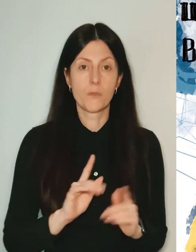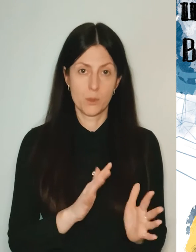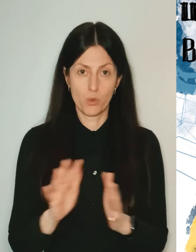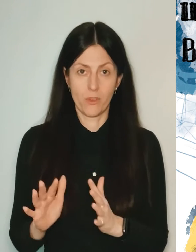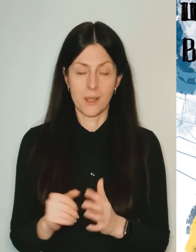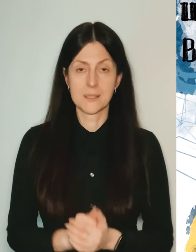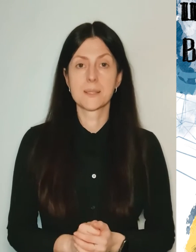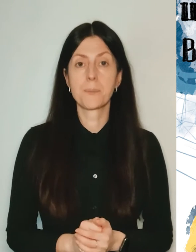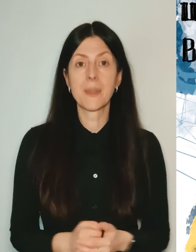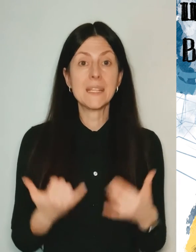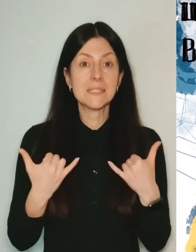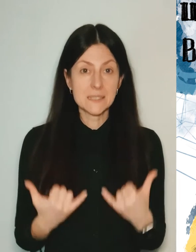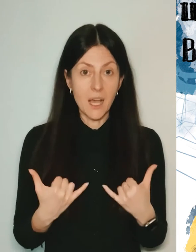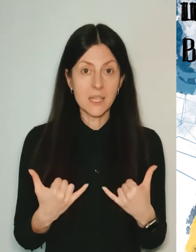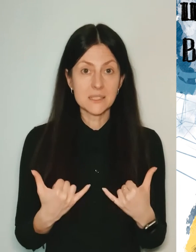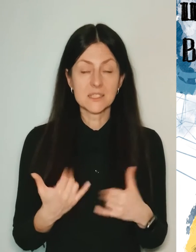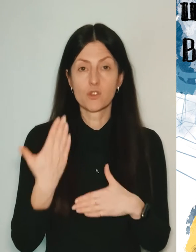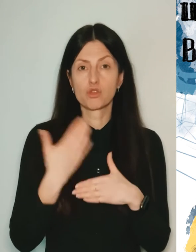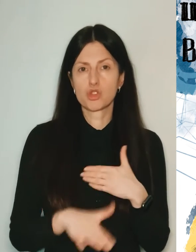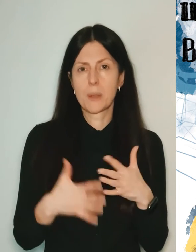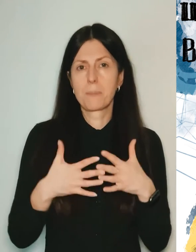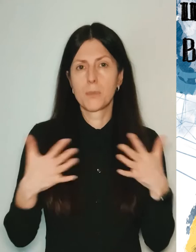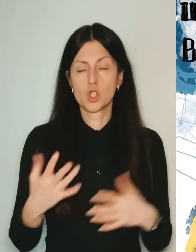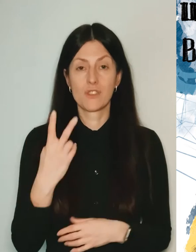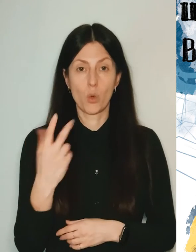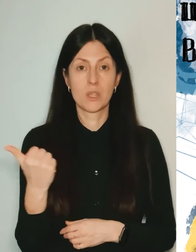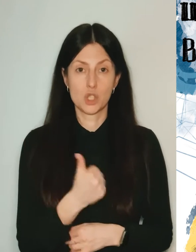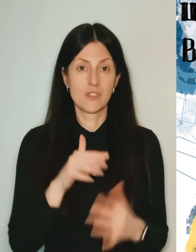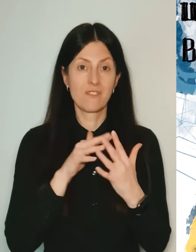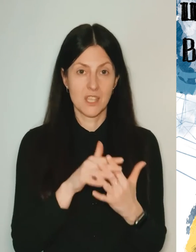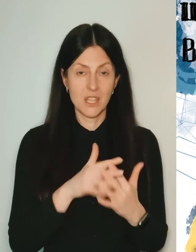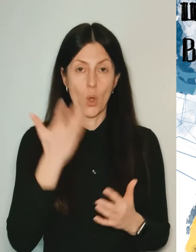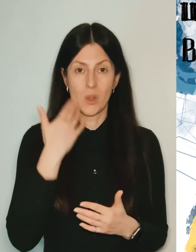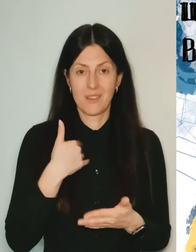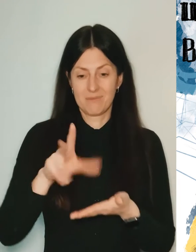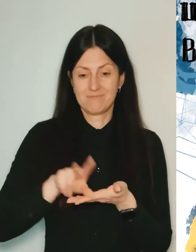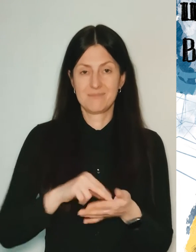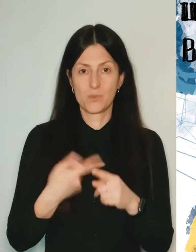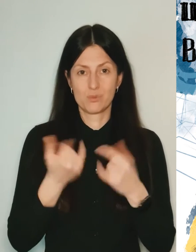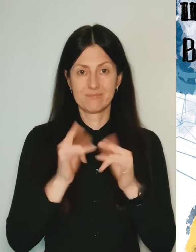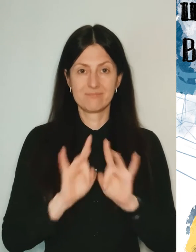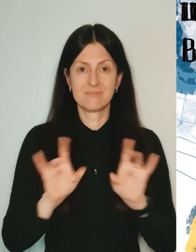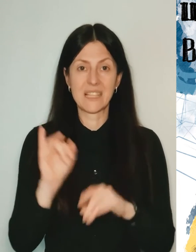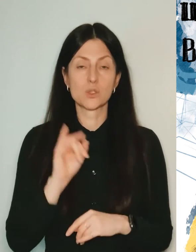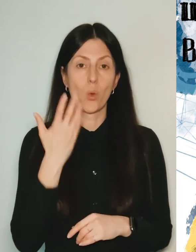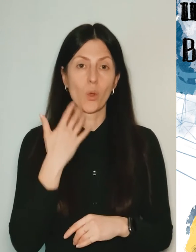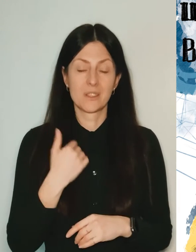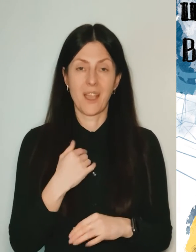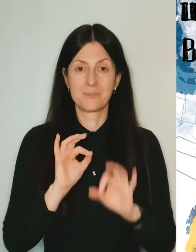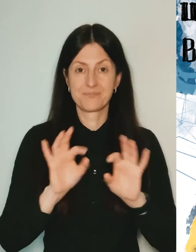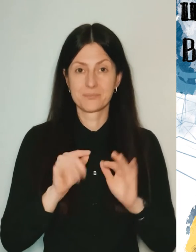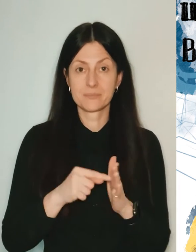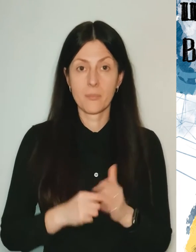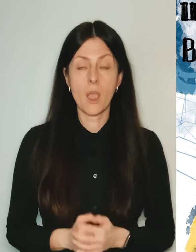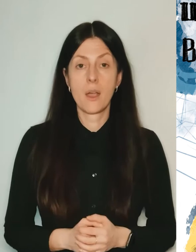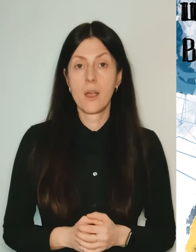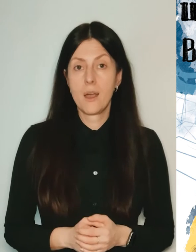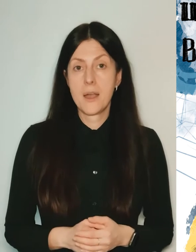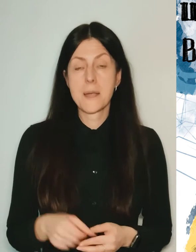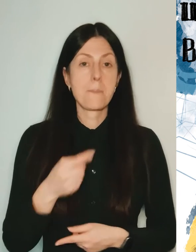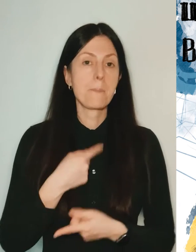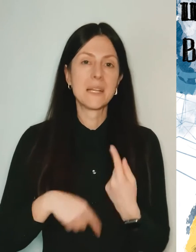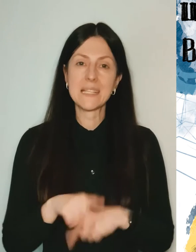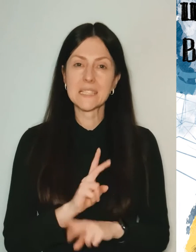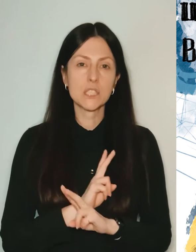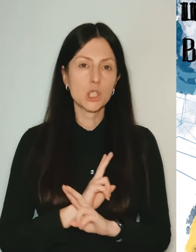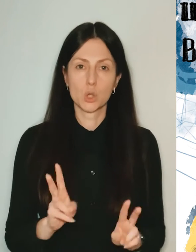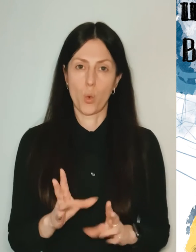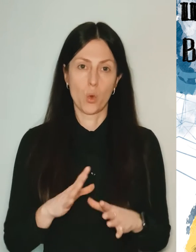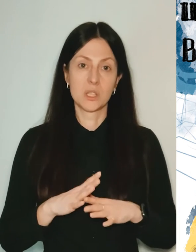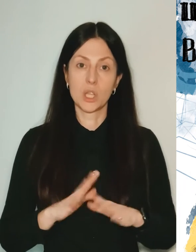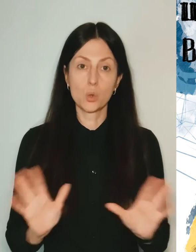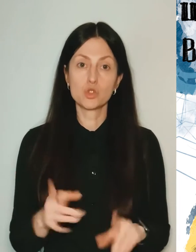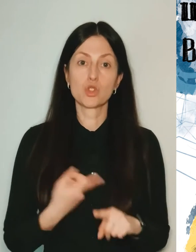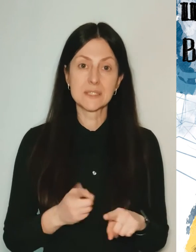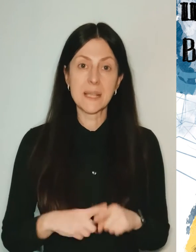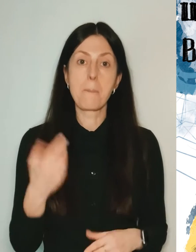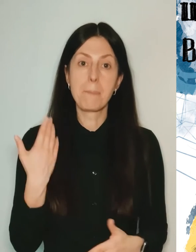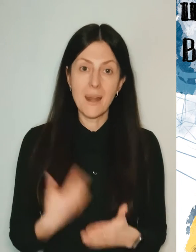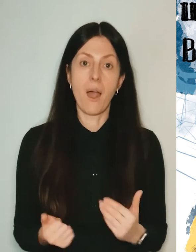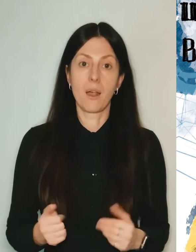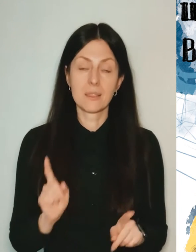It's been more than 2 weeks now that I've been writing and sharing this story. No one expected this to happen.